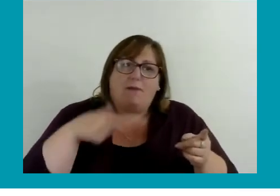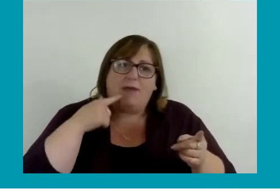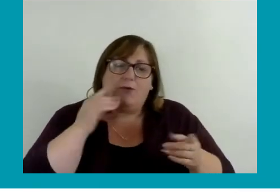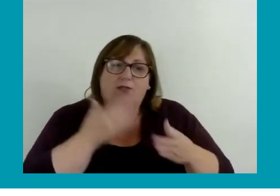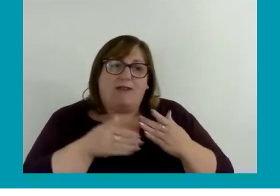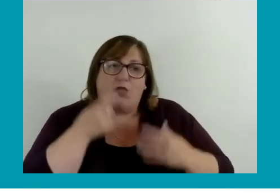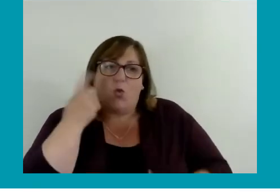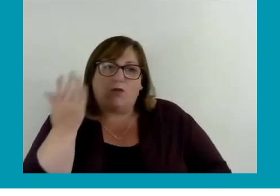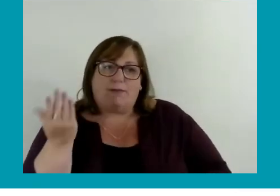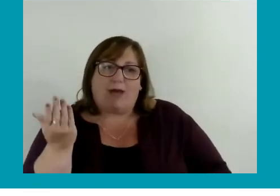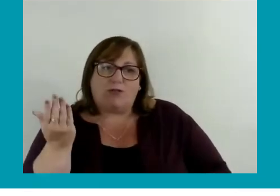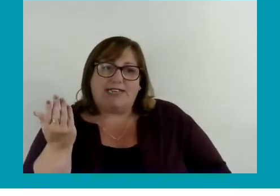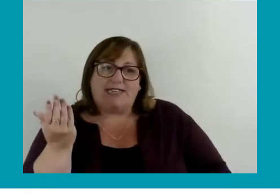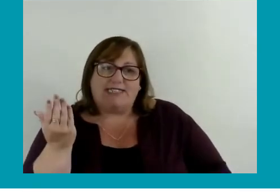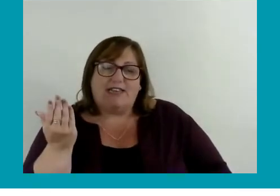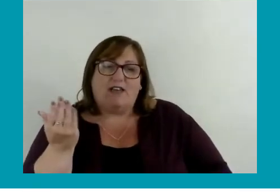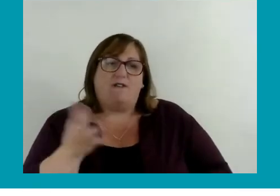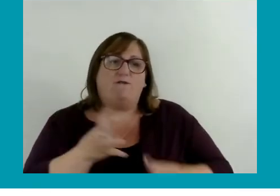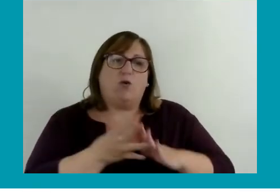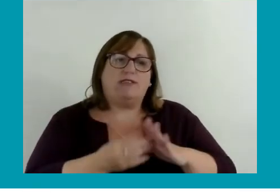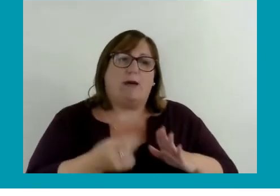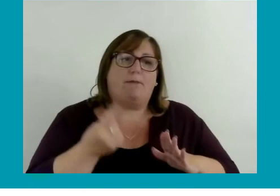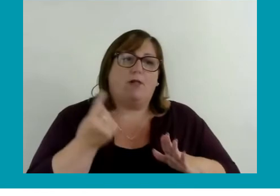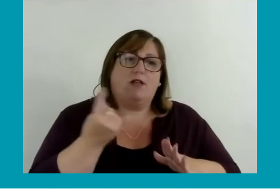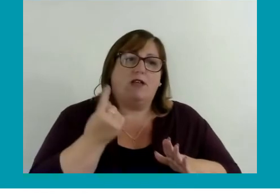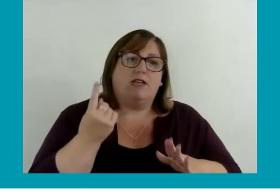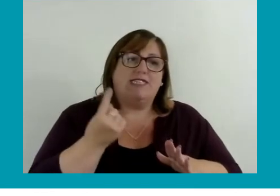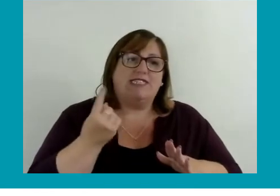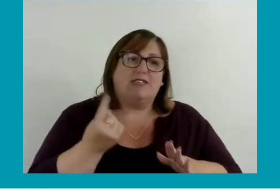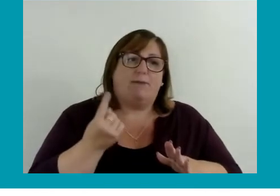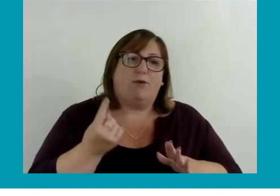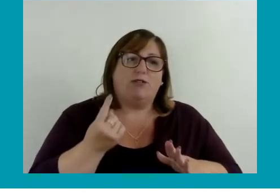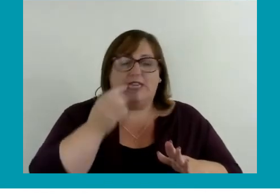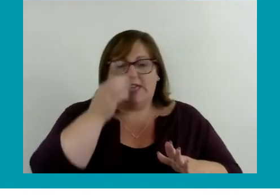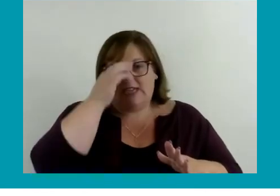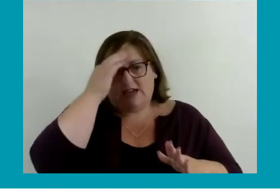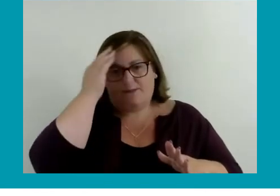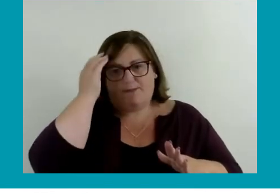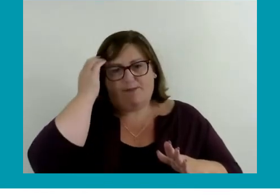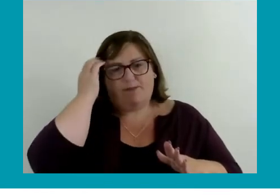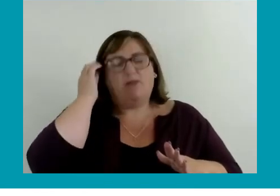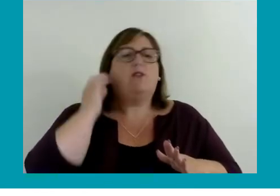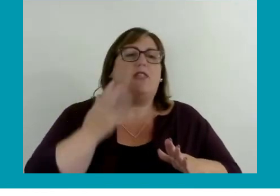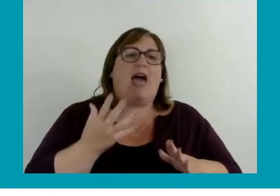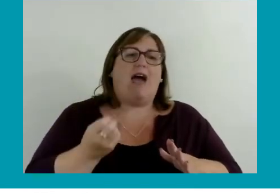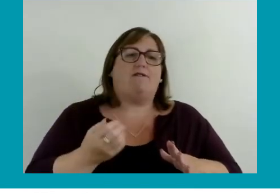they've naturally moved towards always wearing elasticated trousers and shirts with no buttons